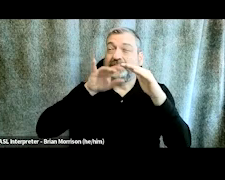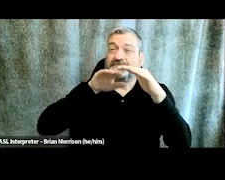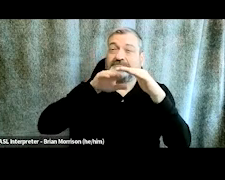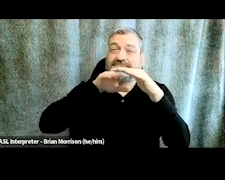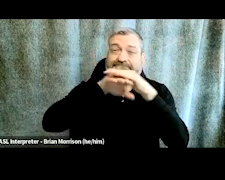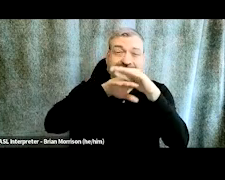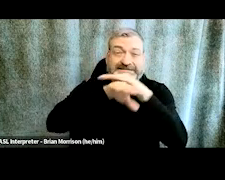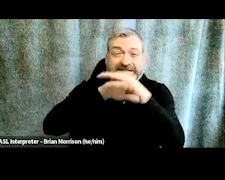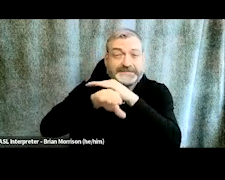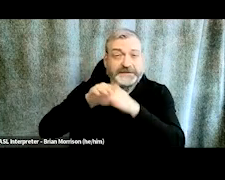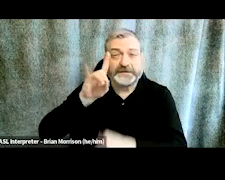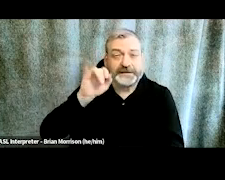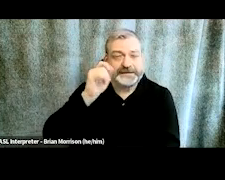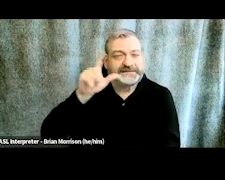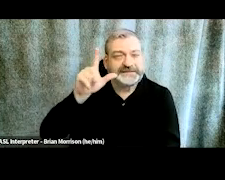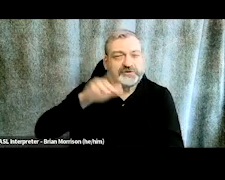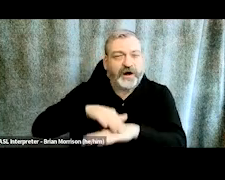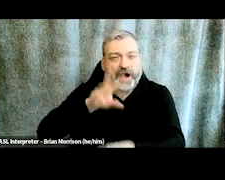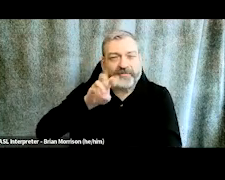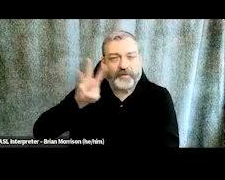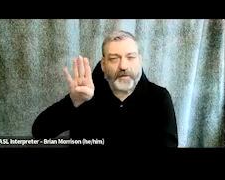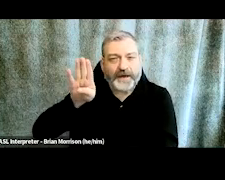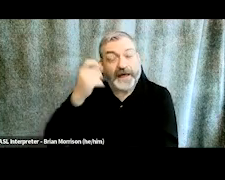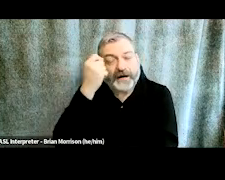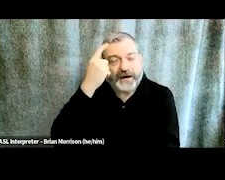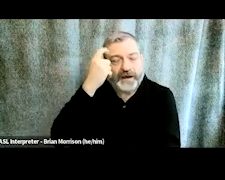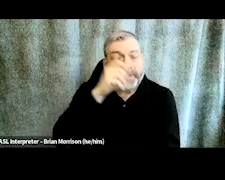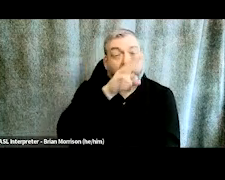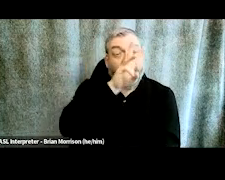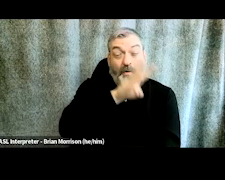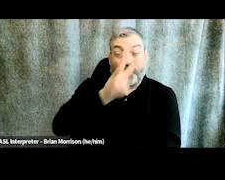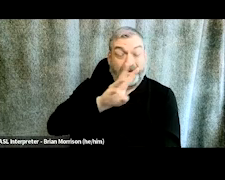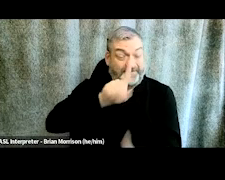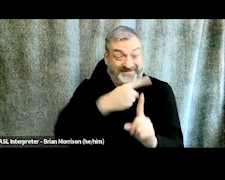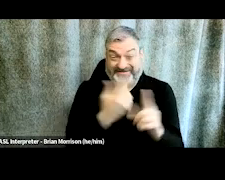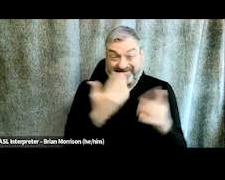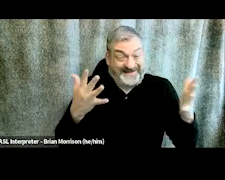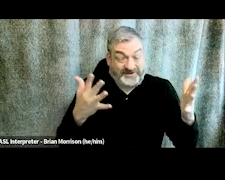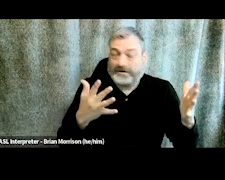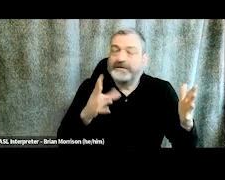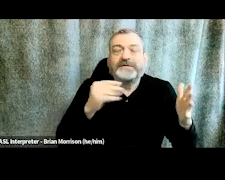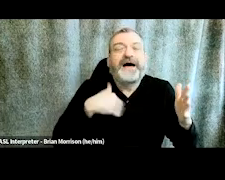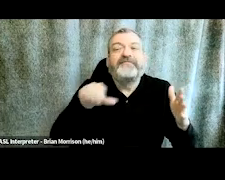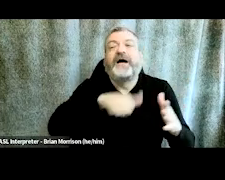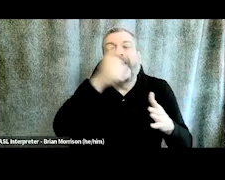is that on the Web, there's more than just web pages, right? There's a lot of other types of content on the Web.